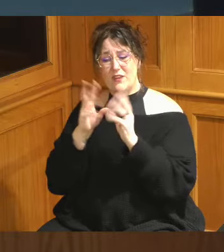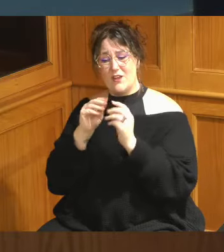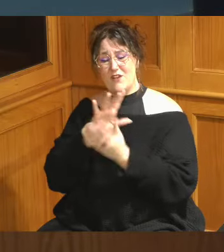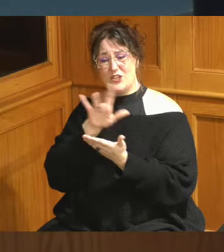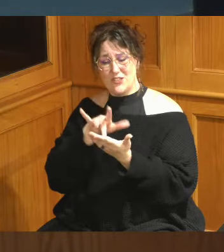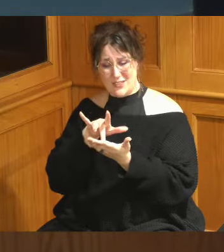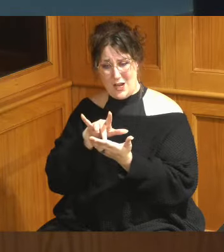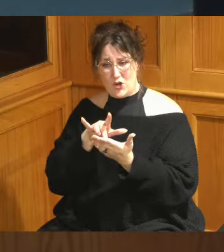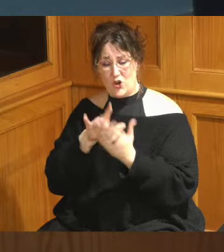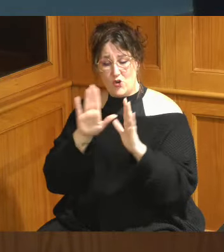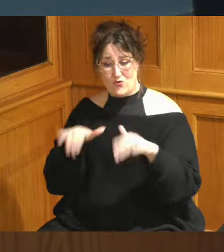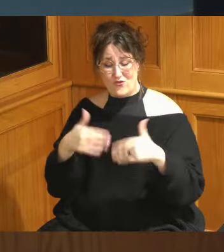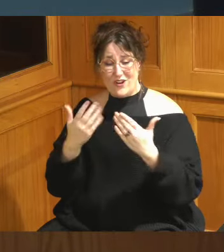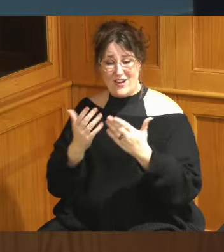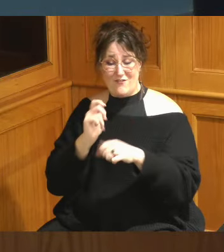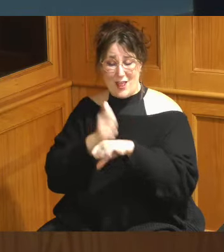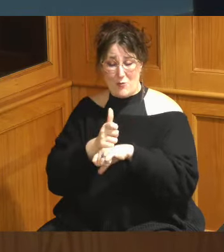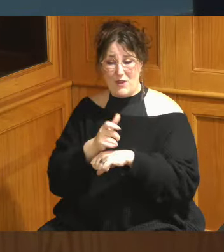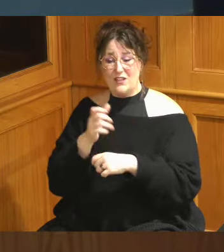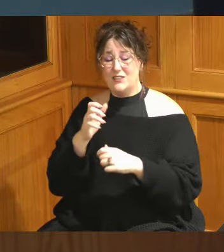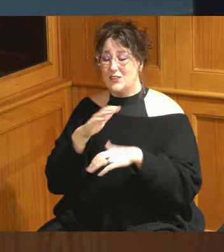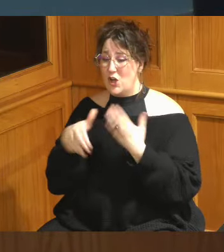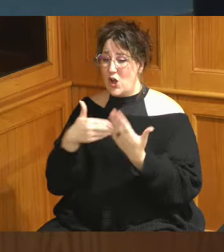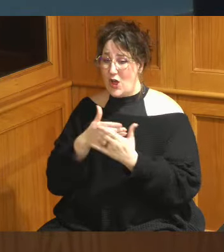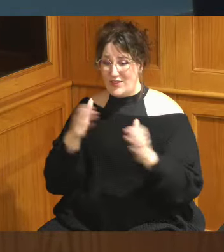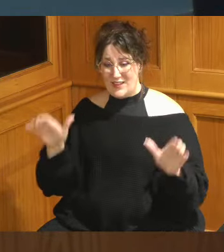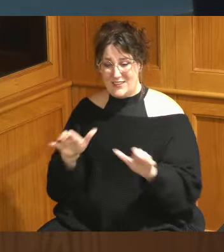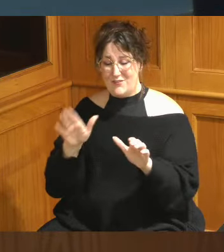and all the economic activity that that's going to bring in. We've done that in partnership with